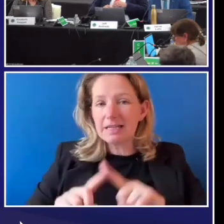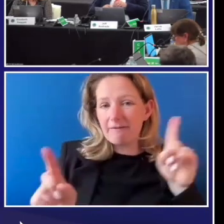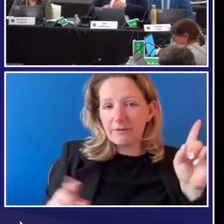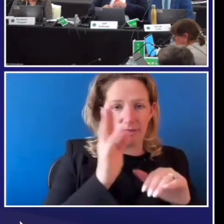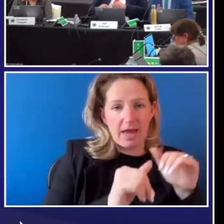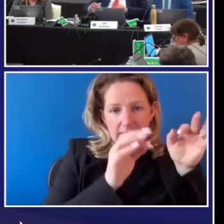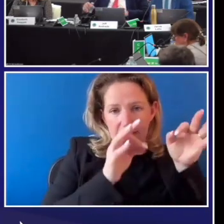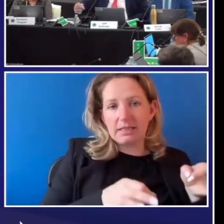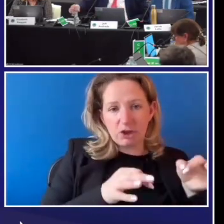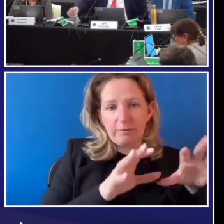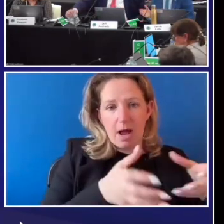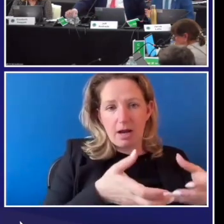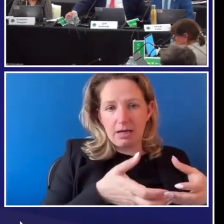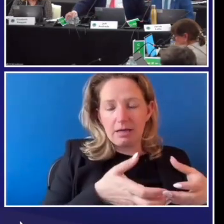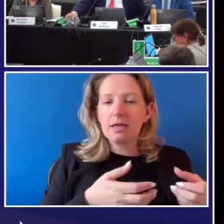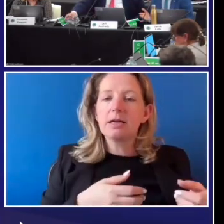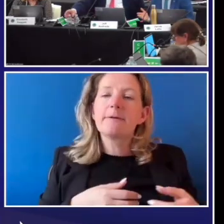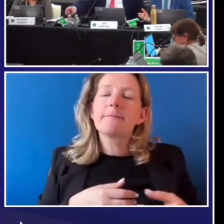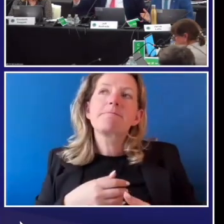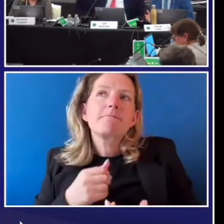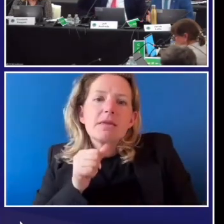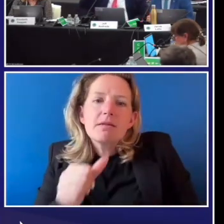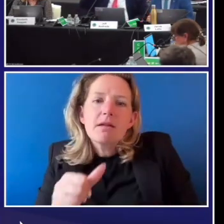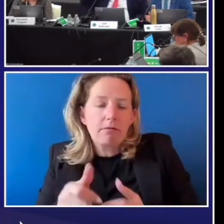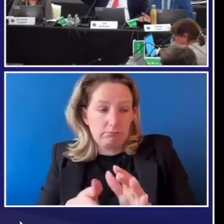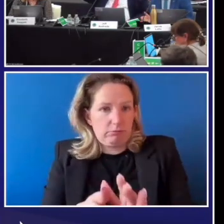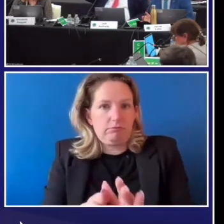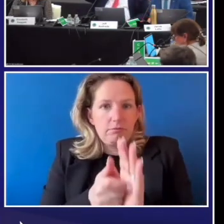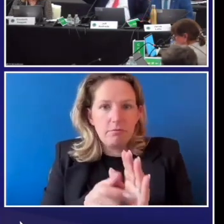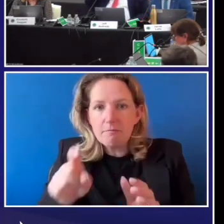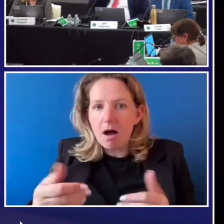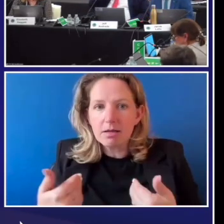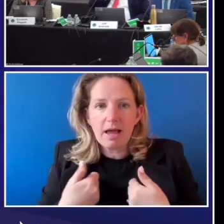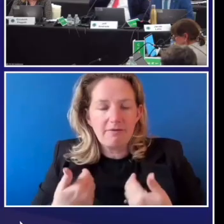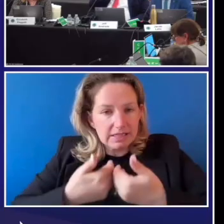So that doesn't, you know, we're not dictating that you have to have a separate standards and policy arm.